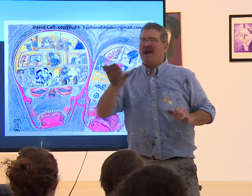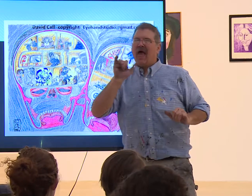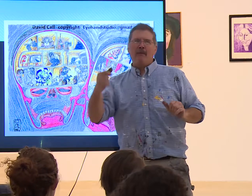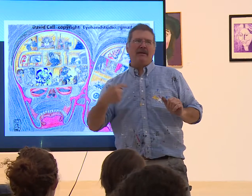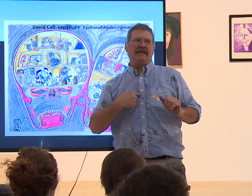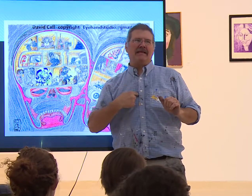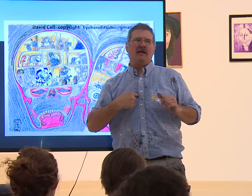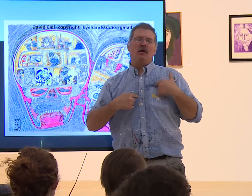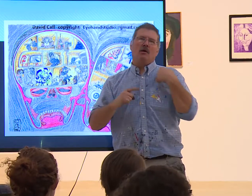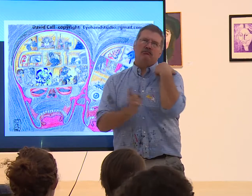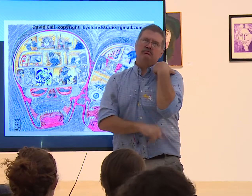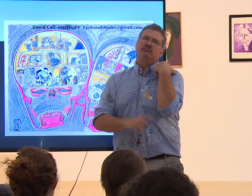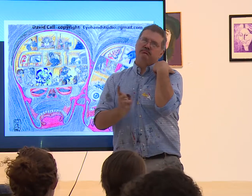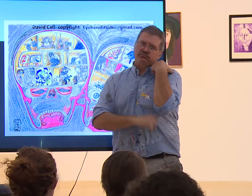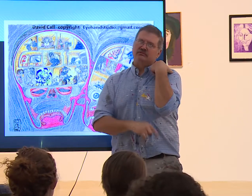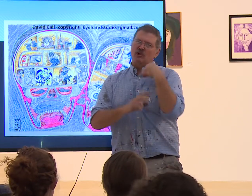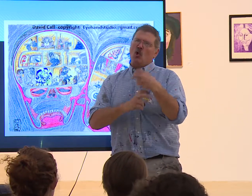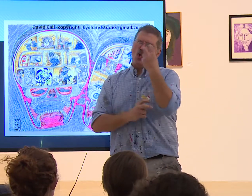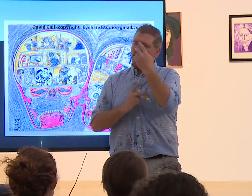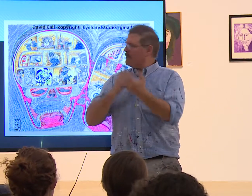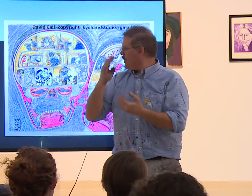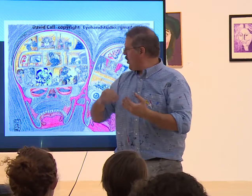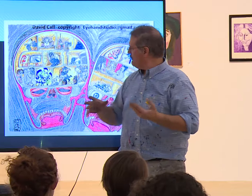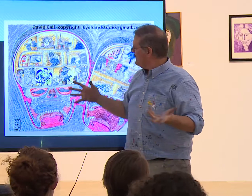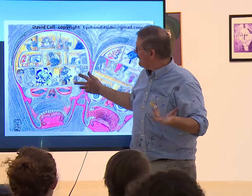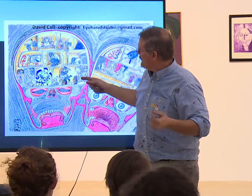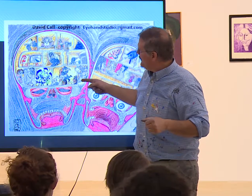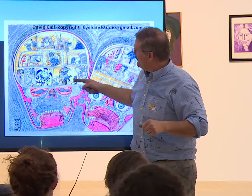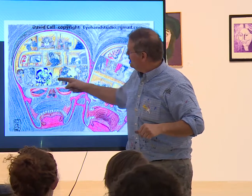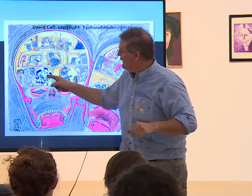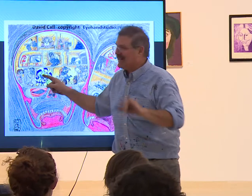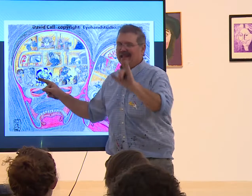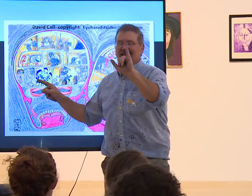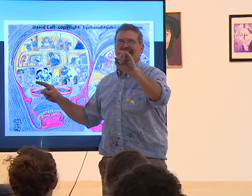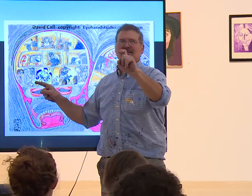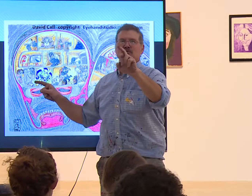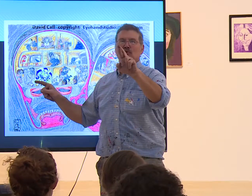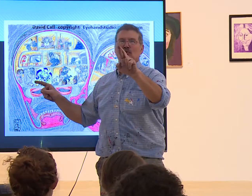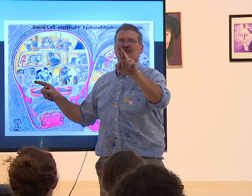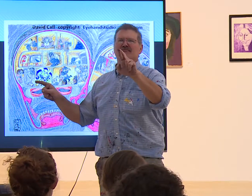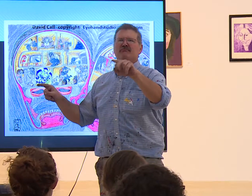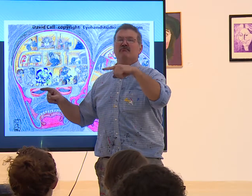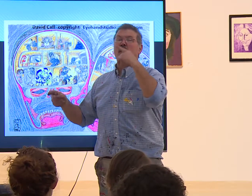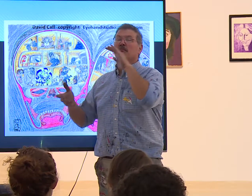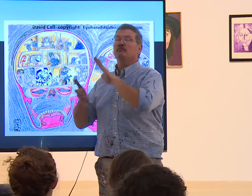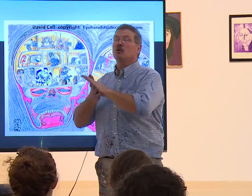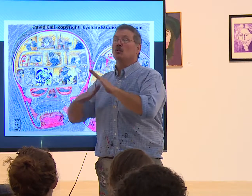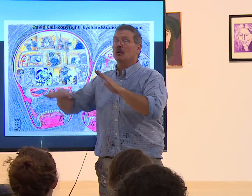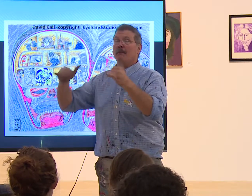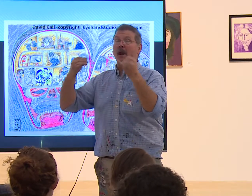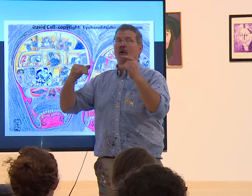being punished for signing, being in a place where everyone else is speaking, and I'm not even allowed to communicate,